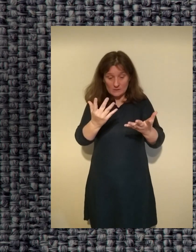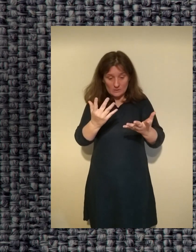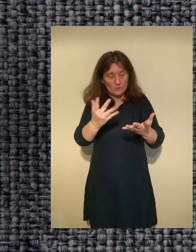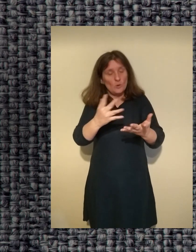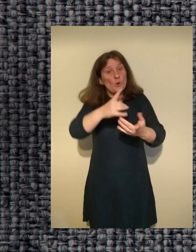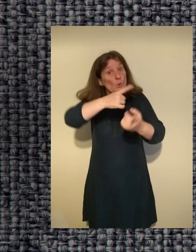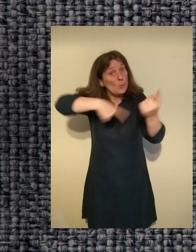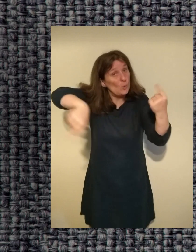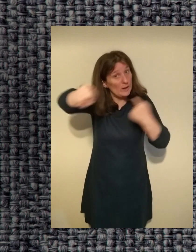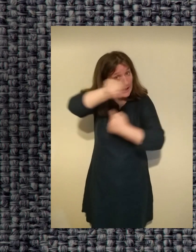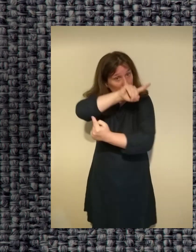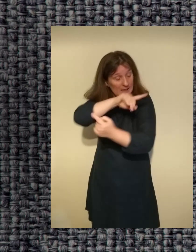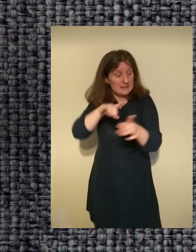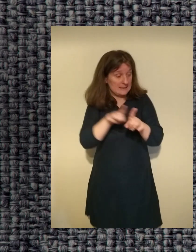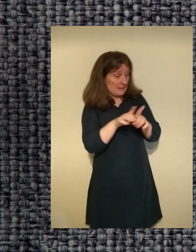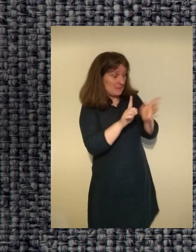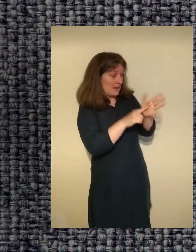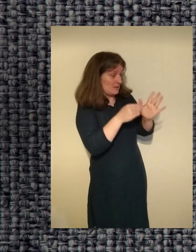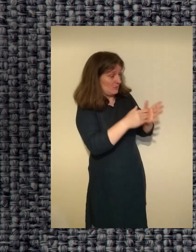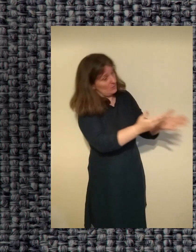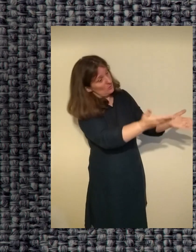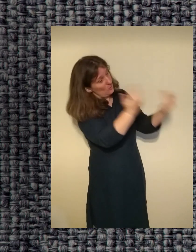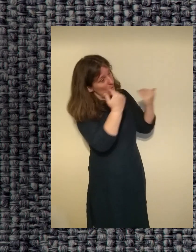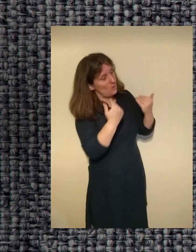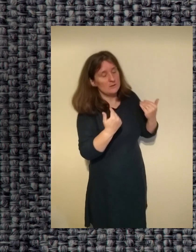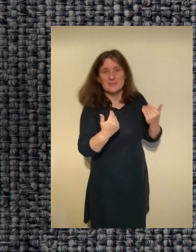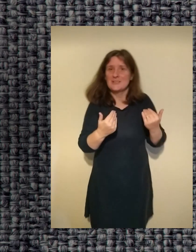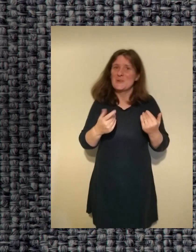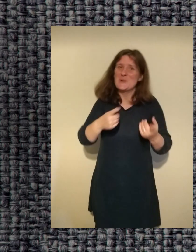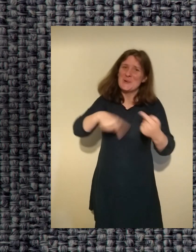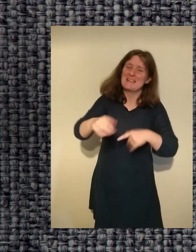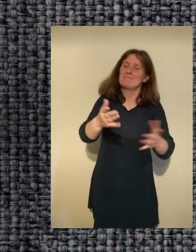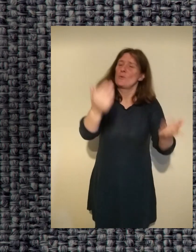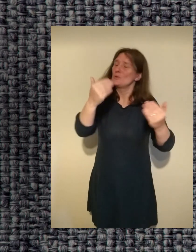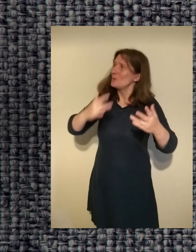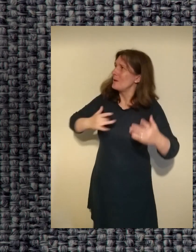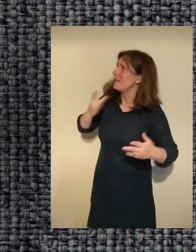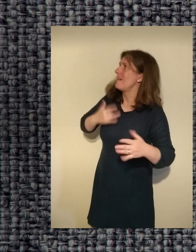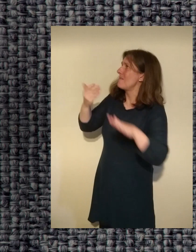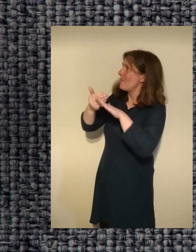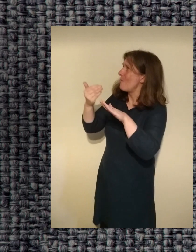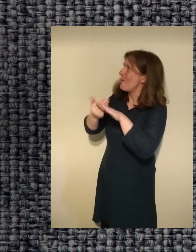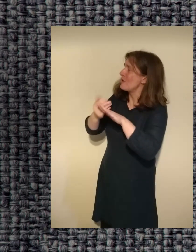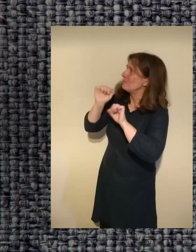That we like Lazarus who was called out from the grave